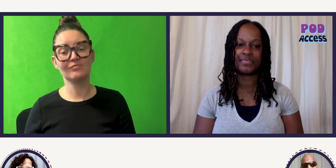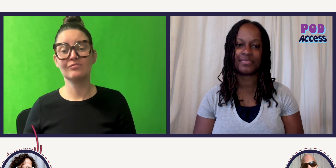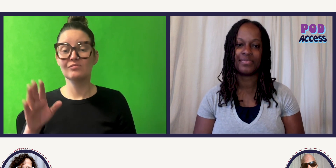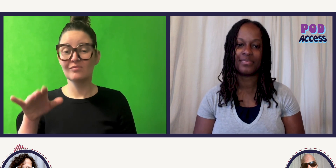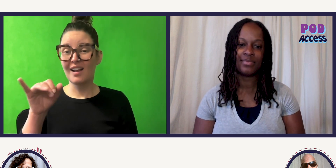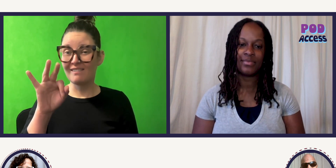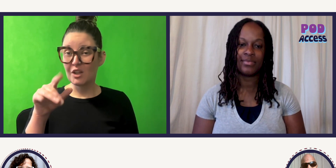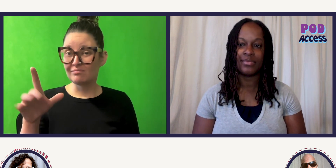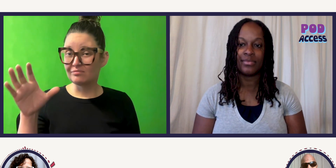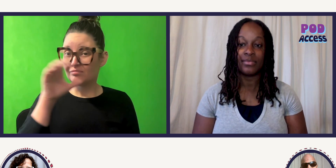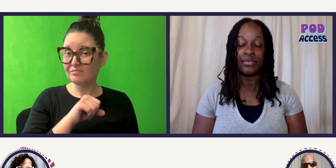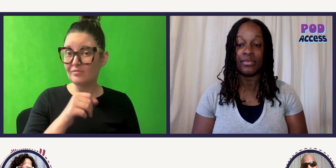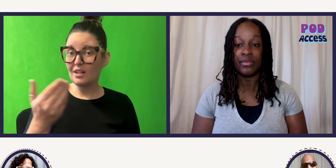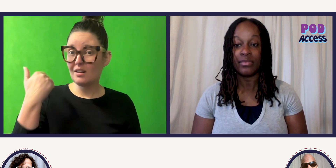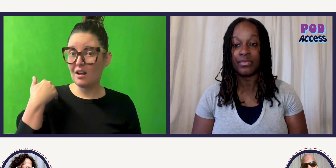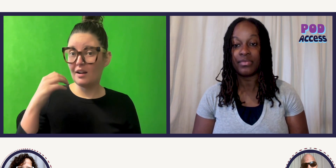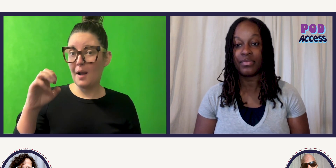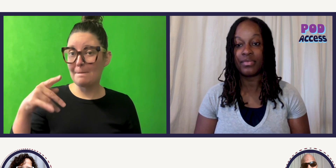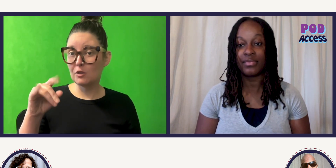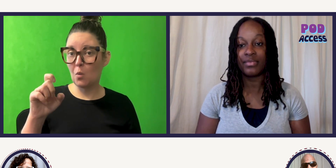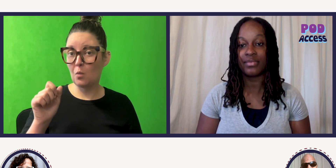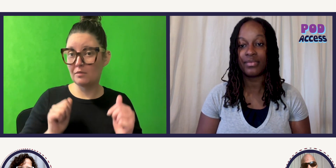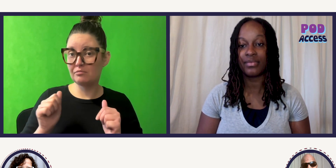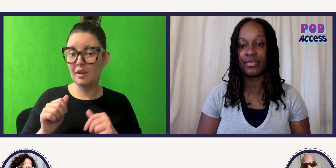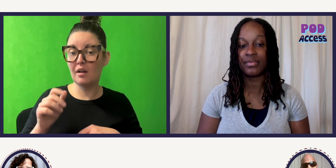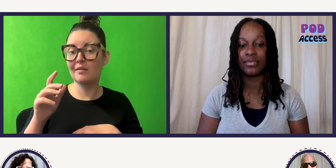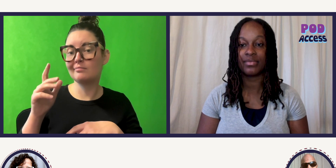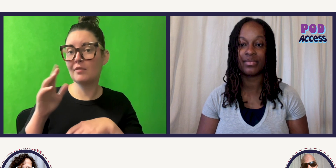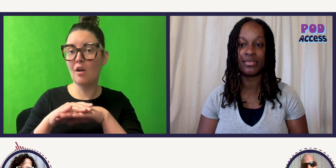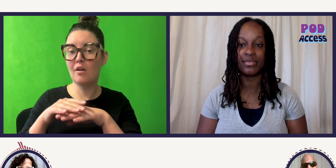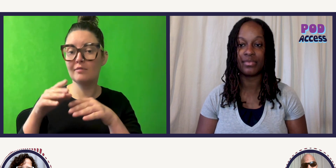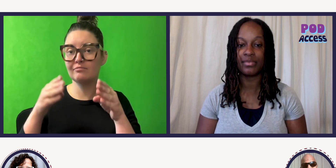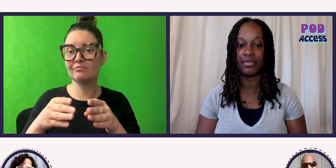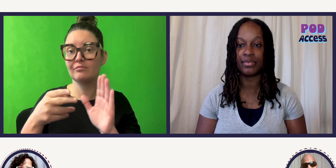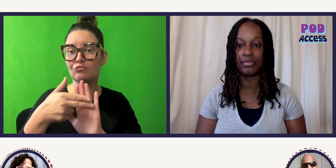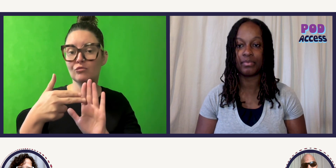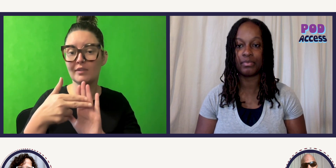If you missed the last episode on branding, you should probably pause this episode,